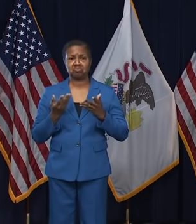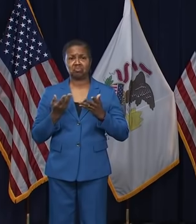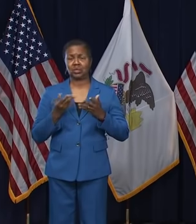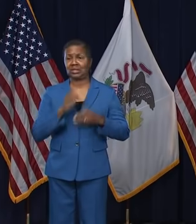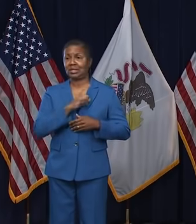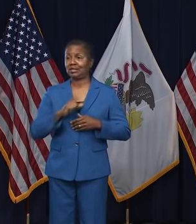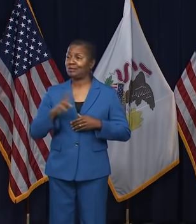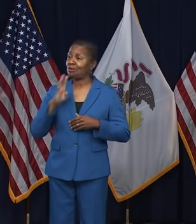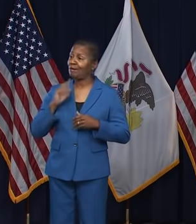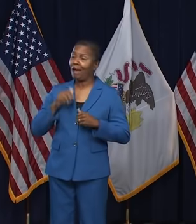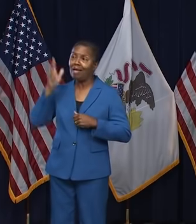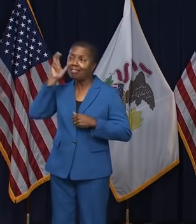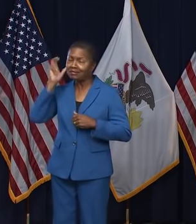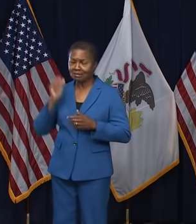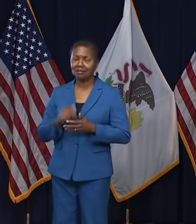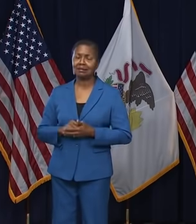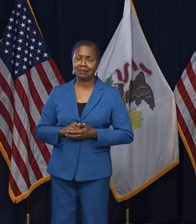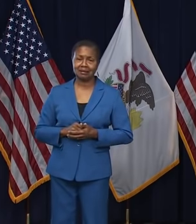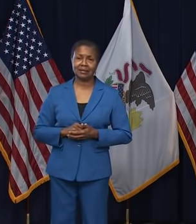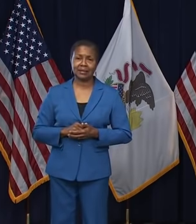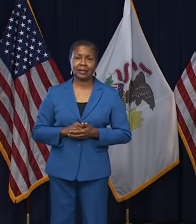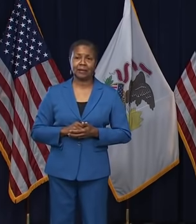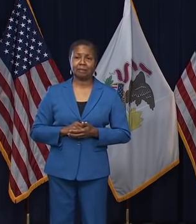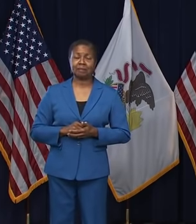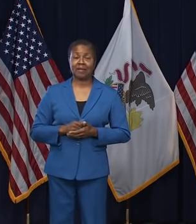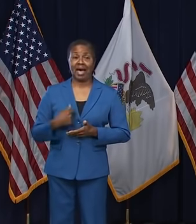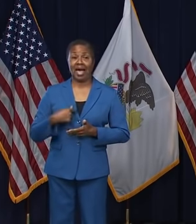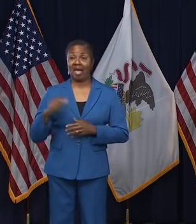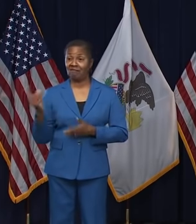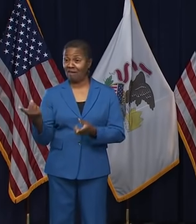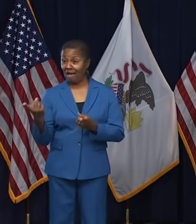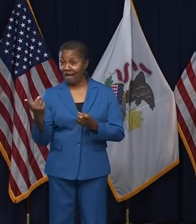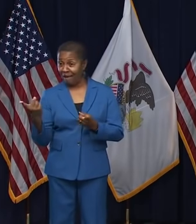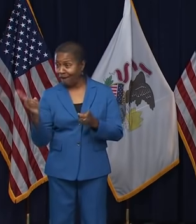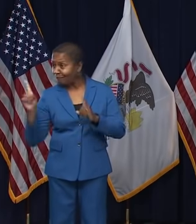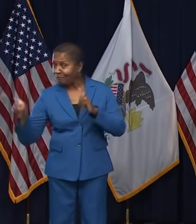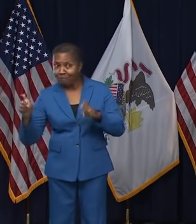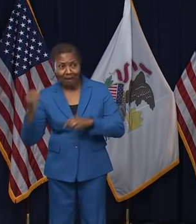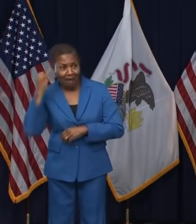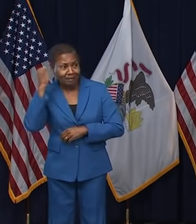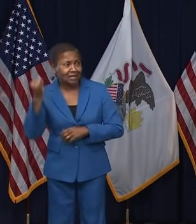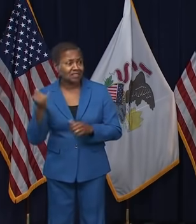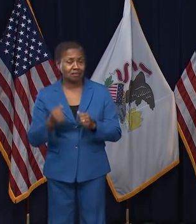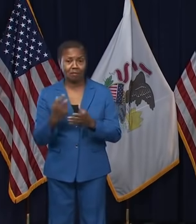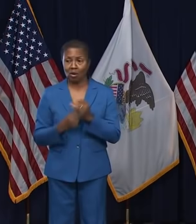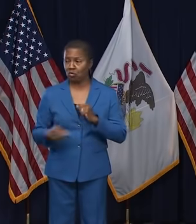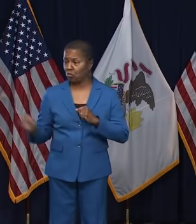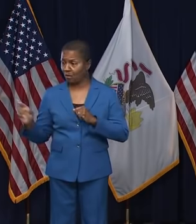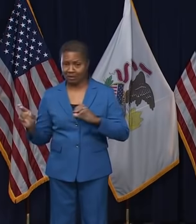legislator- a and when the